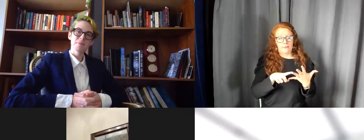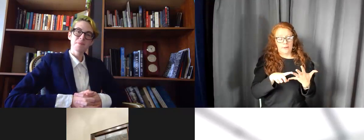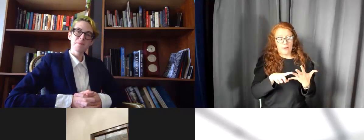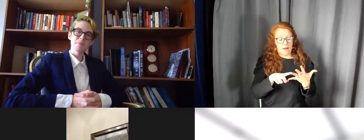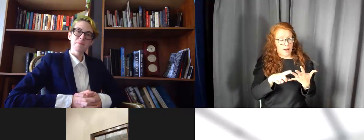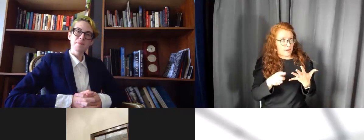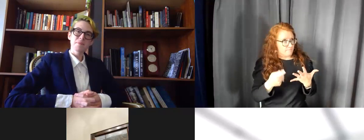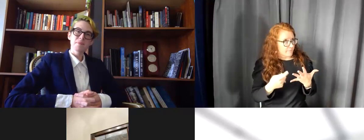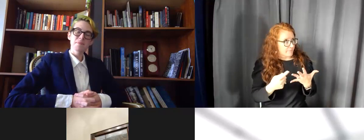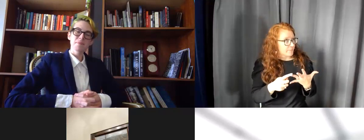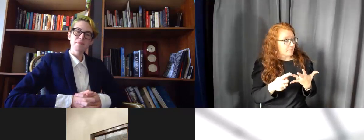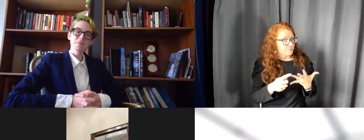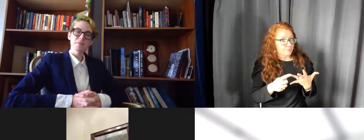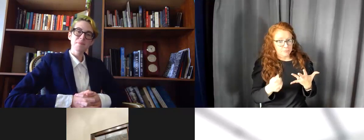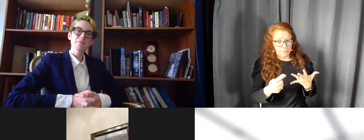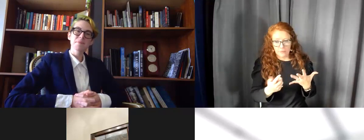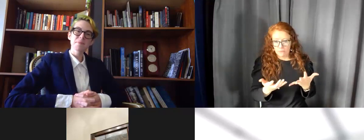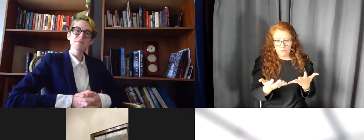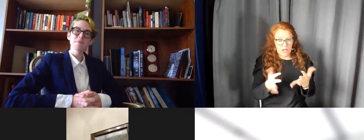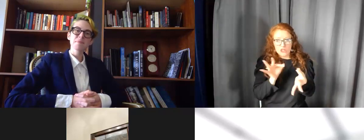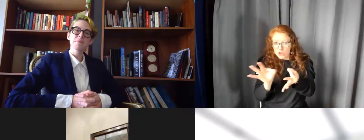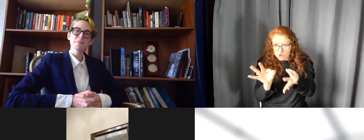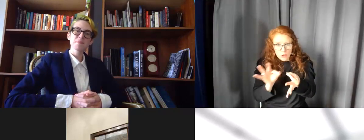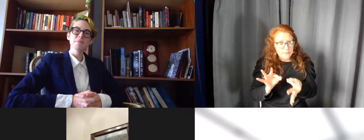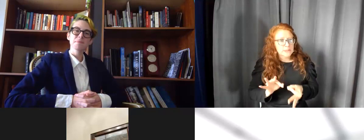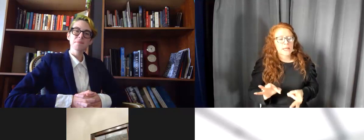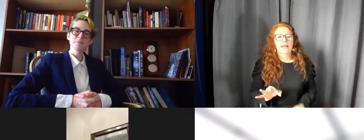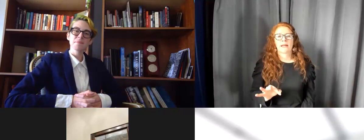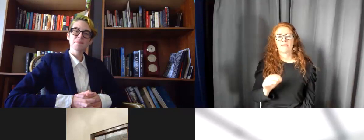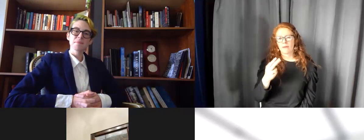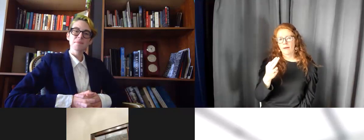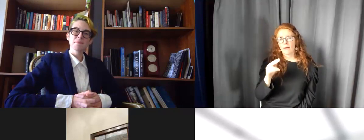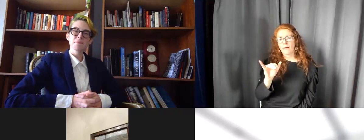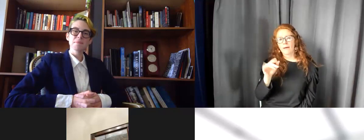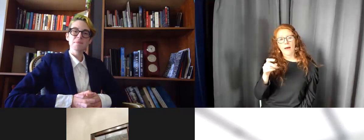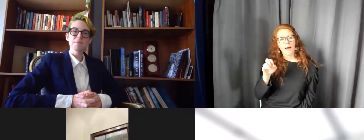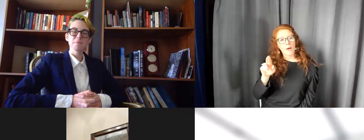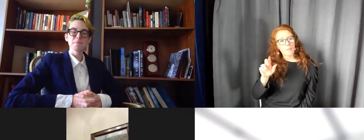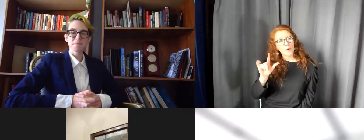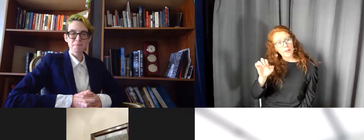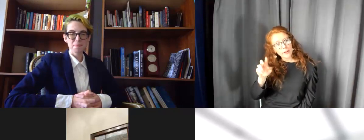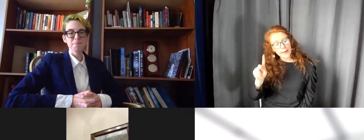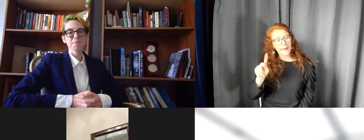Jordan Radford: the Jordan Radford: you know, the descriptive hyperlinks, and you have the the accessible charts and everything